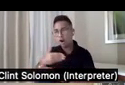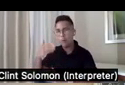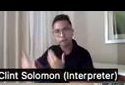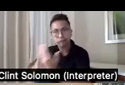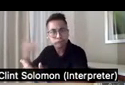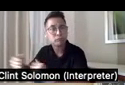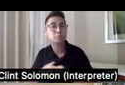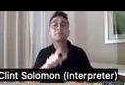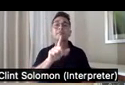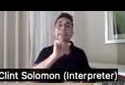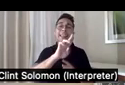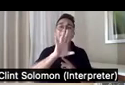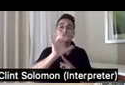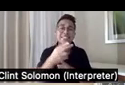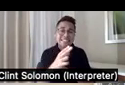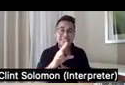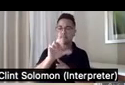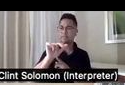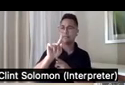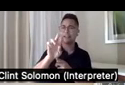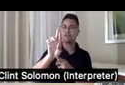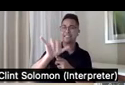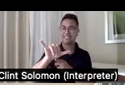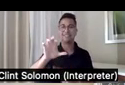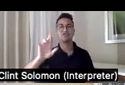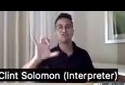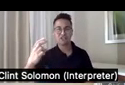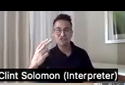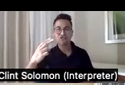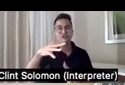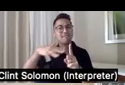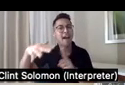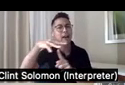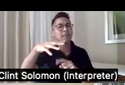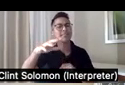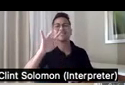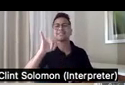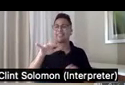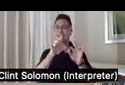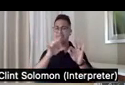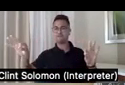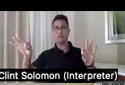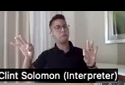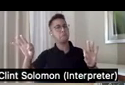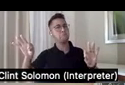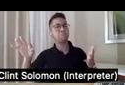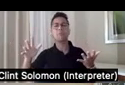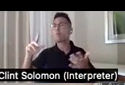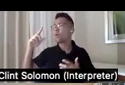rich environments so when we think of that phrase we always think about the materials right